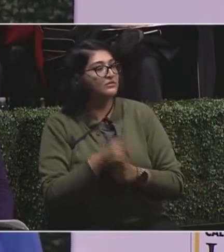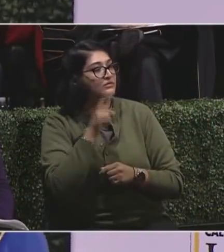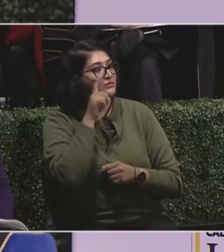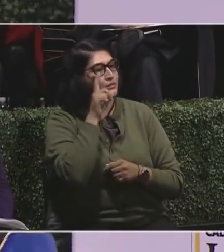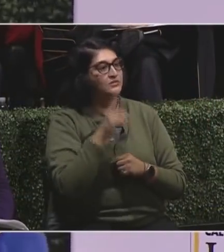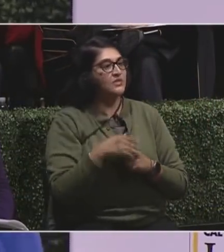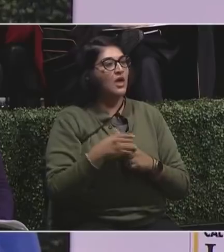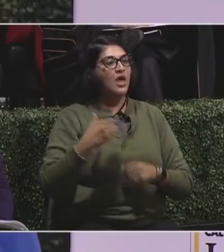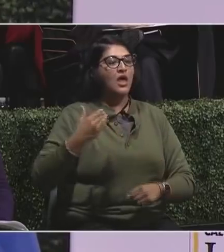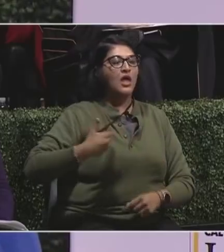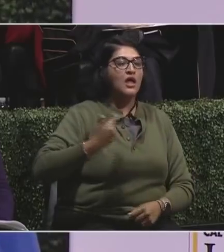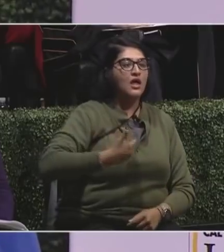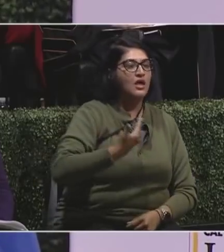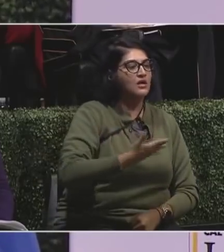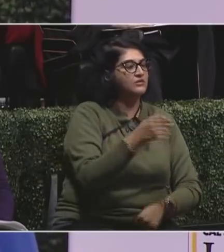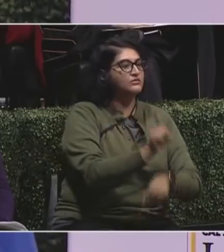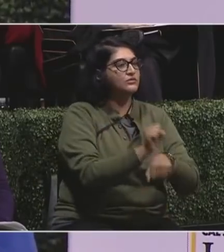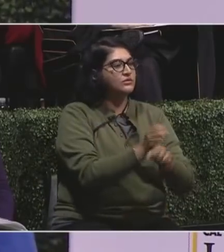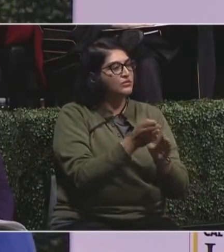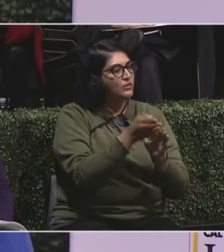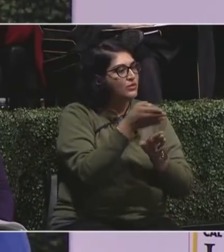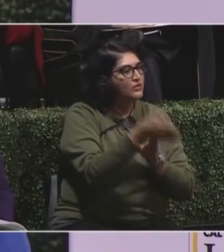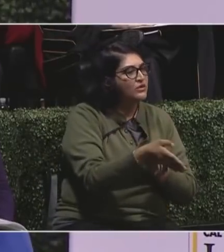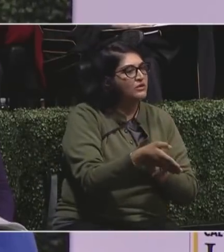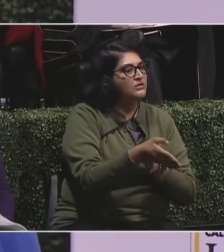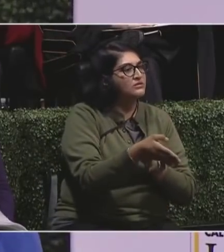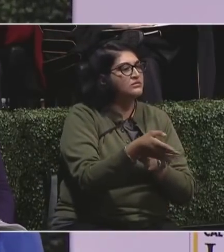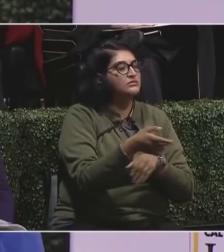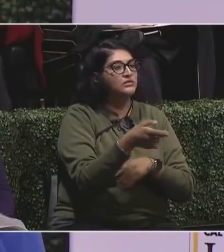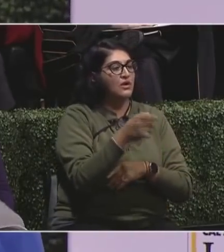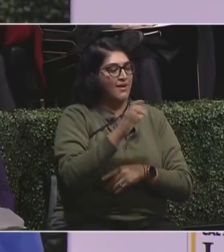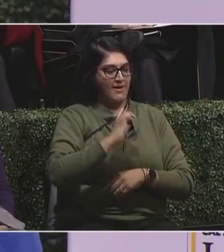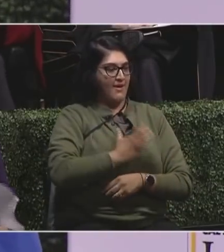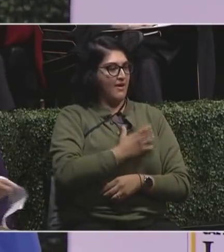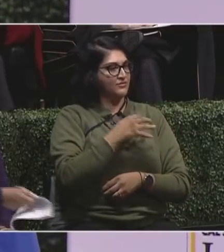FRIENDS, I'M RAMIN MAYSAMI, I'M THE DEAN WELCOME TO THE 2018 COMMENCEMENT CEREMONY.